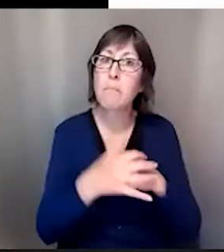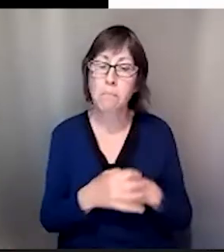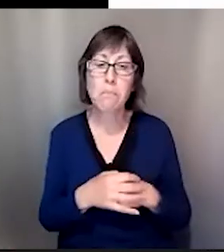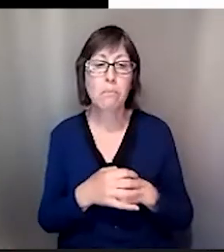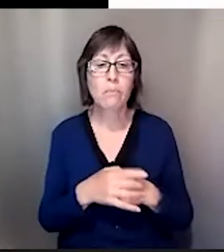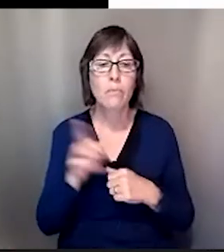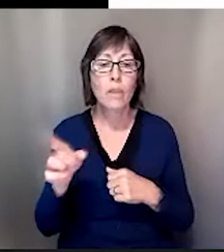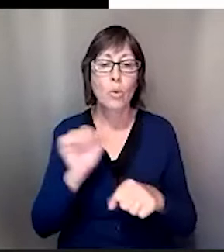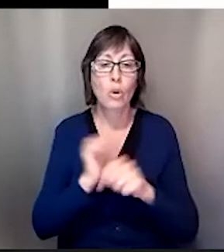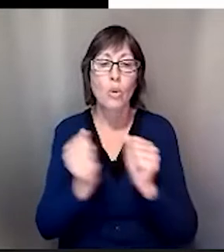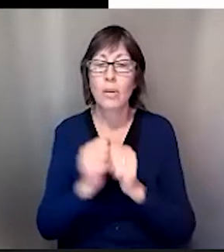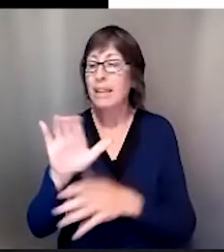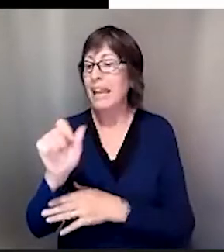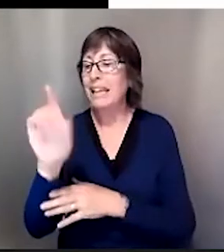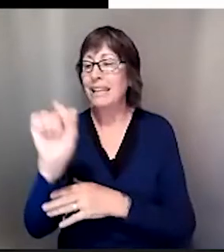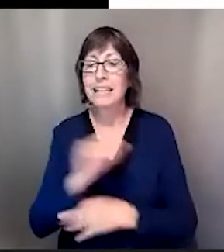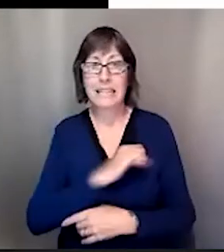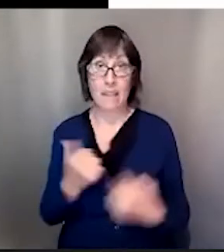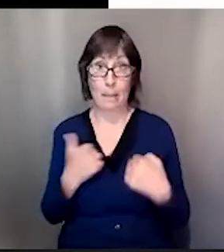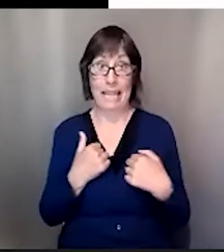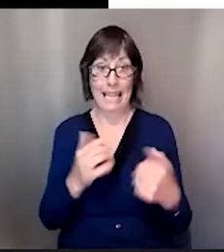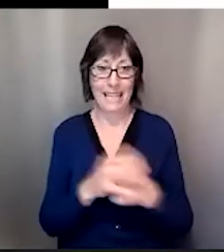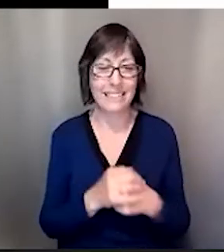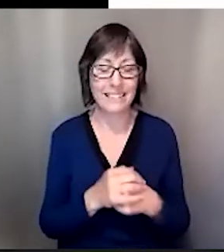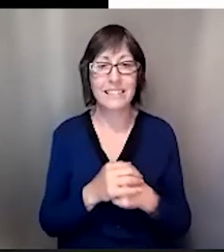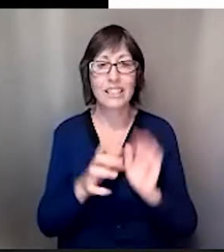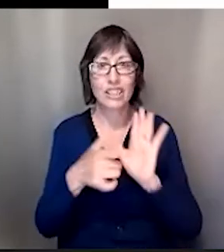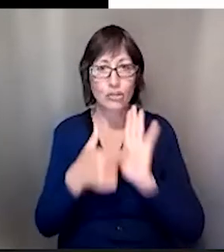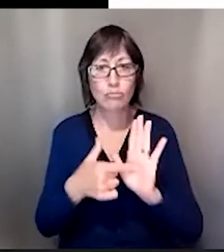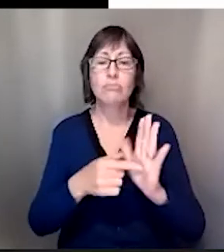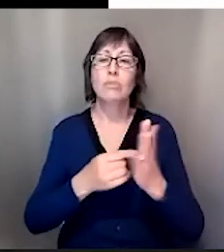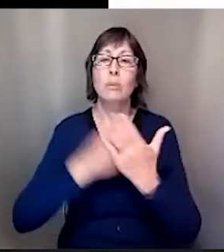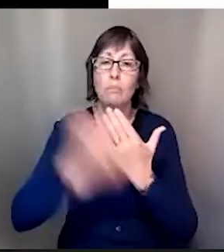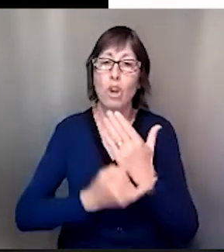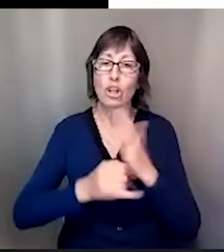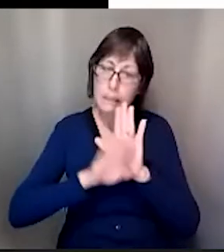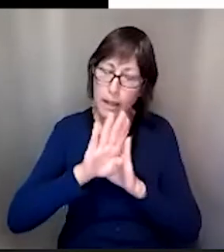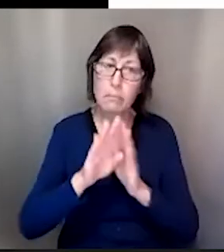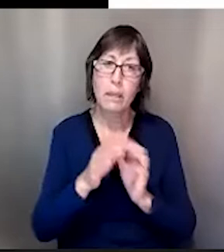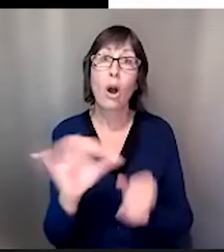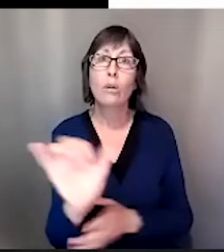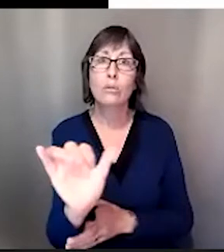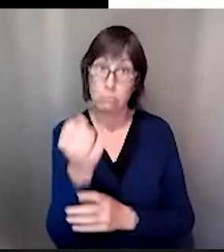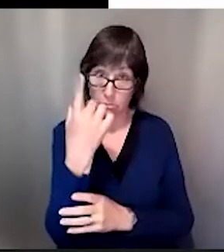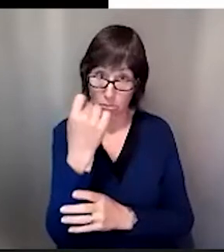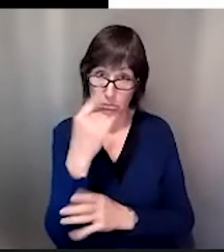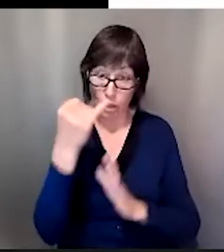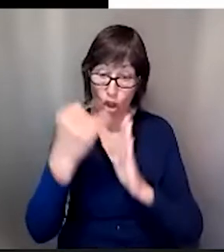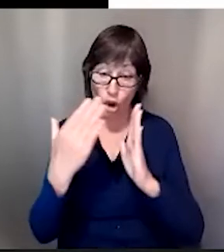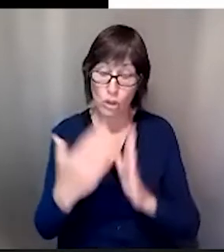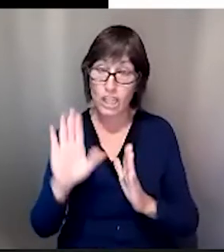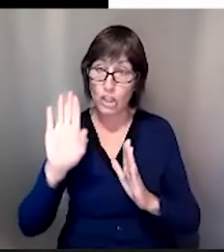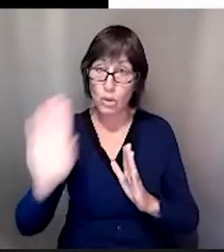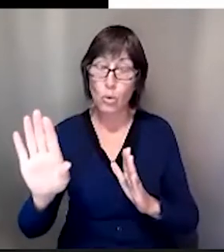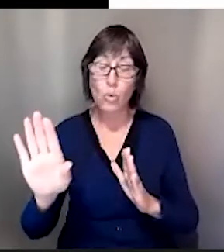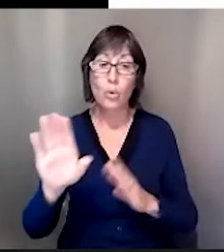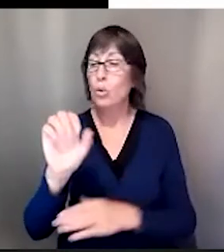with CADA staff to communicate project development. Note: The artist’s scope of work and budget